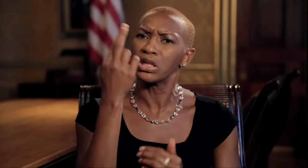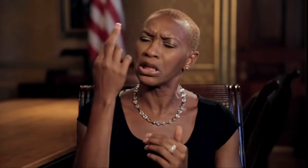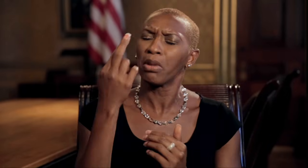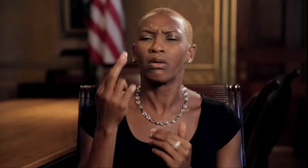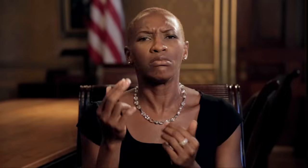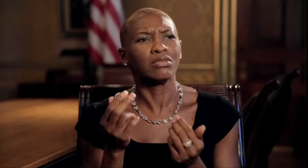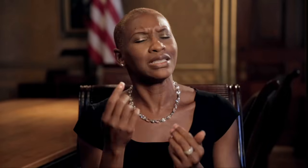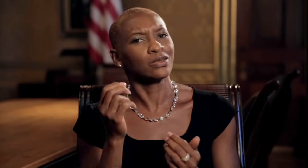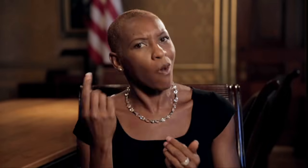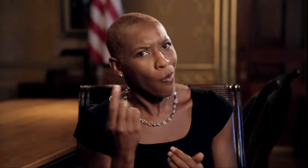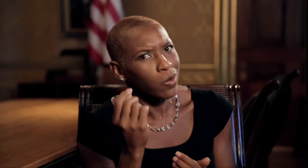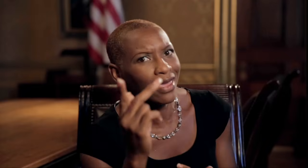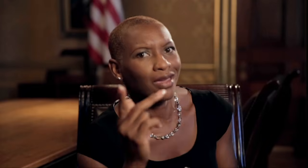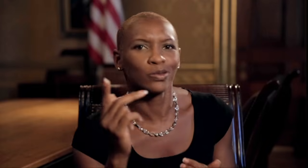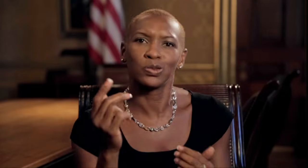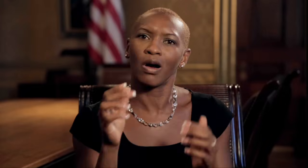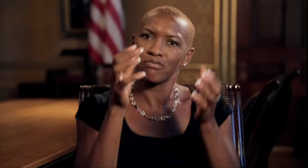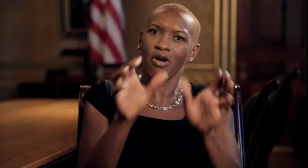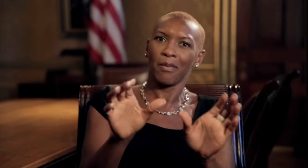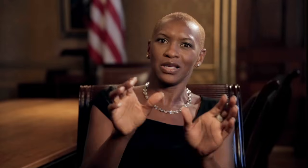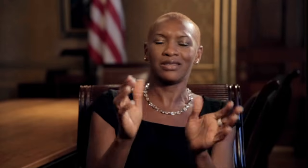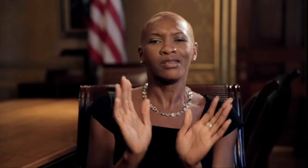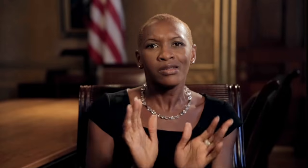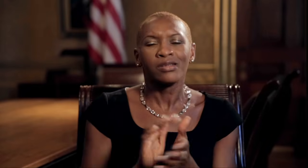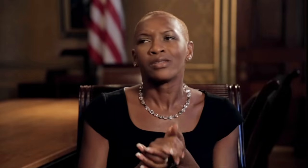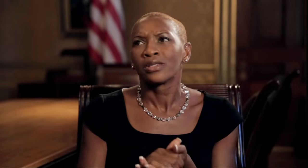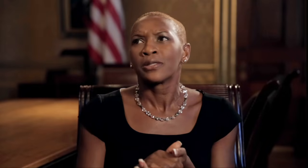Make sure that it's reasonably okay to compromise.